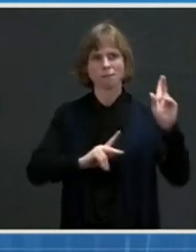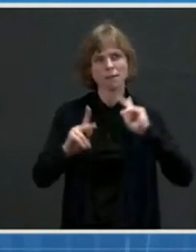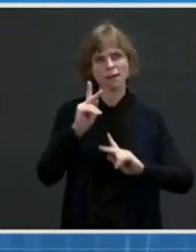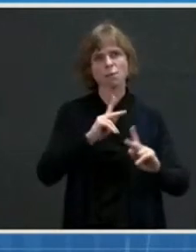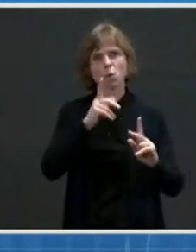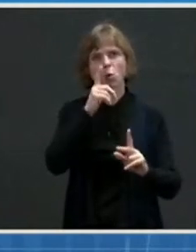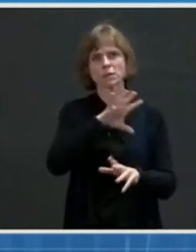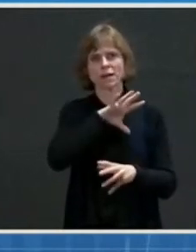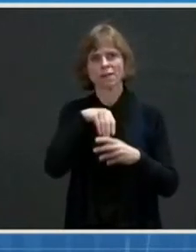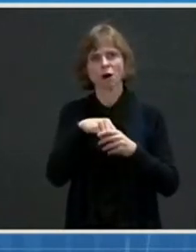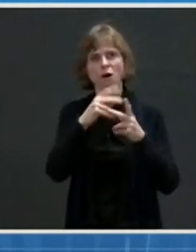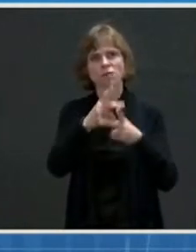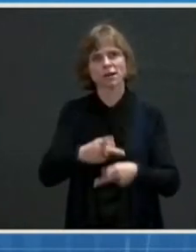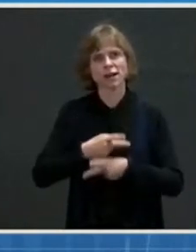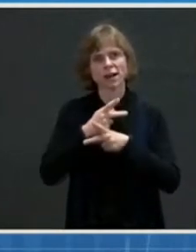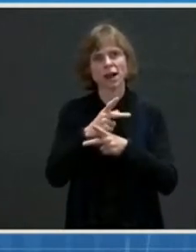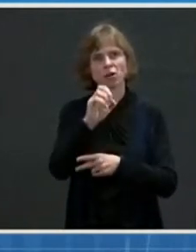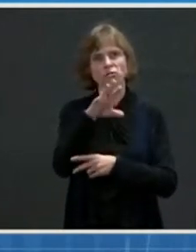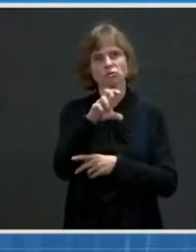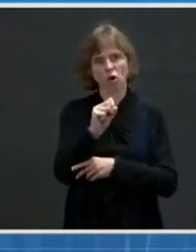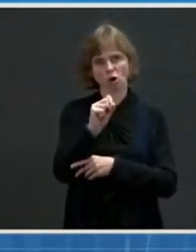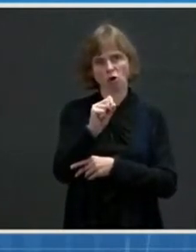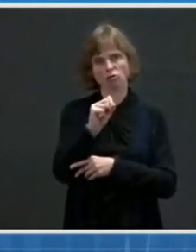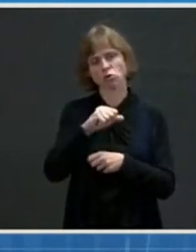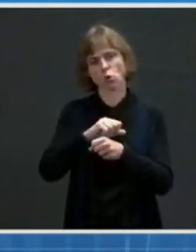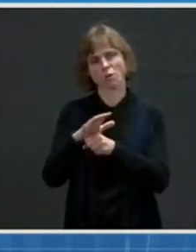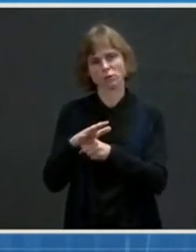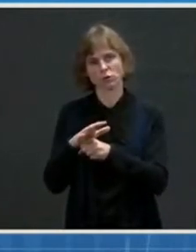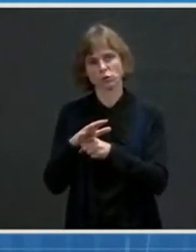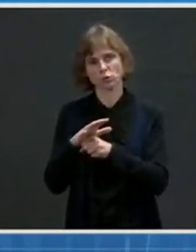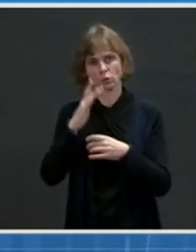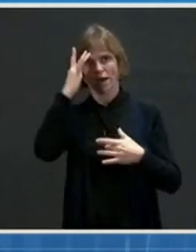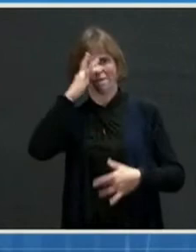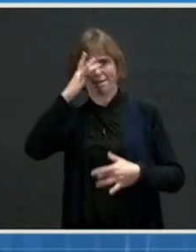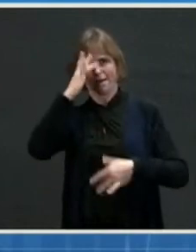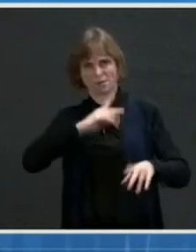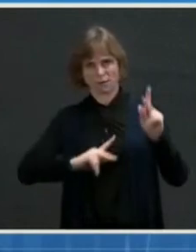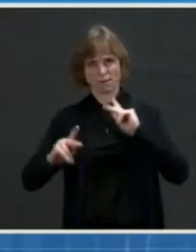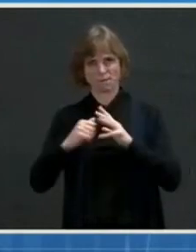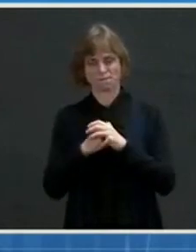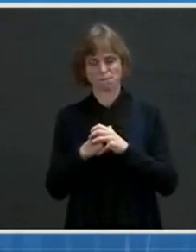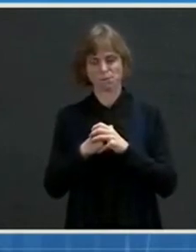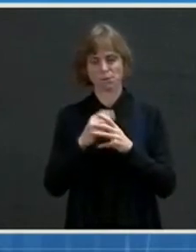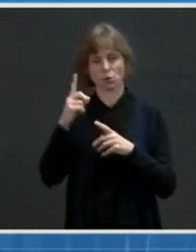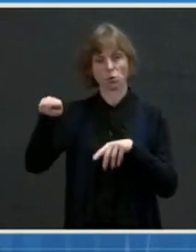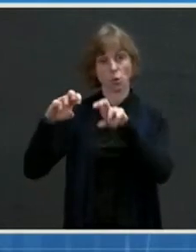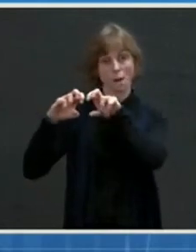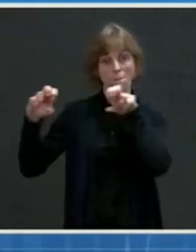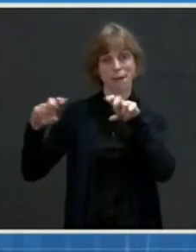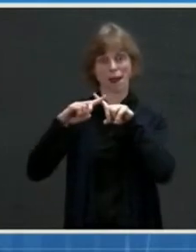OF CLINICIANS AND PEOPLE